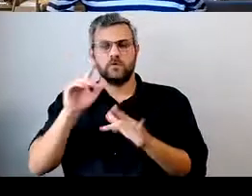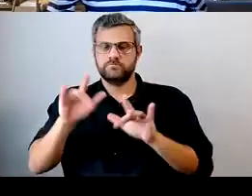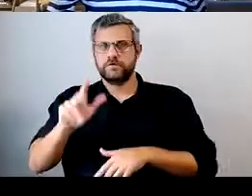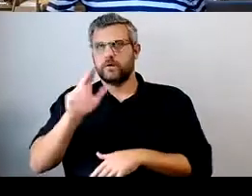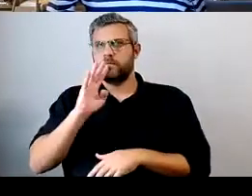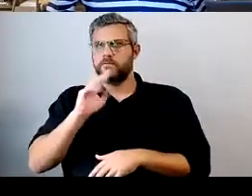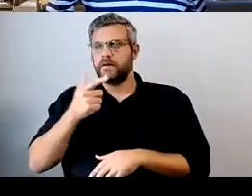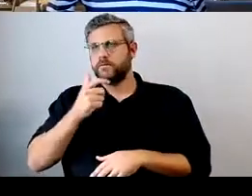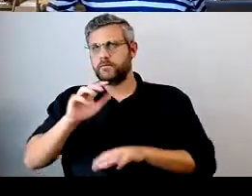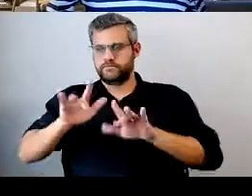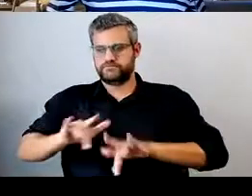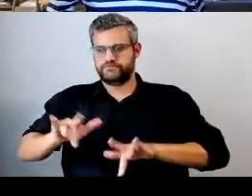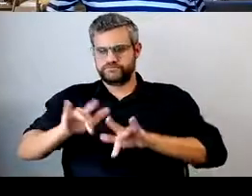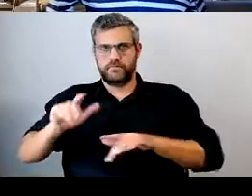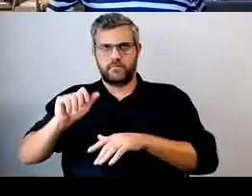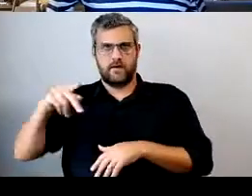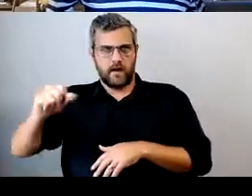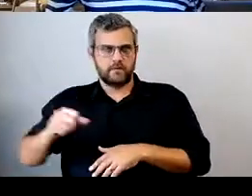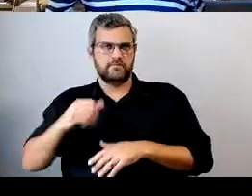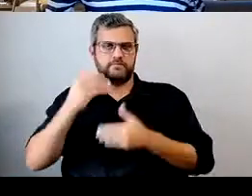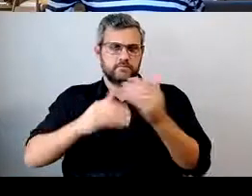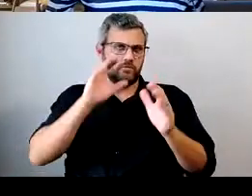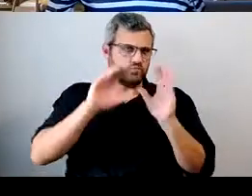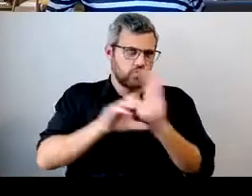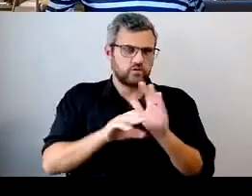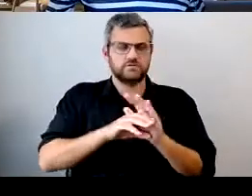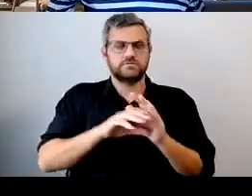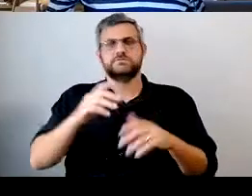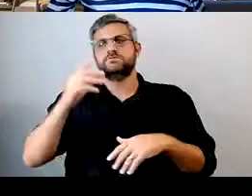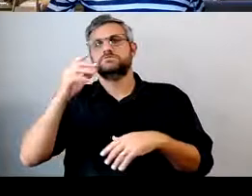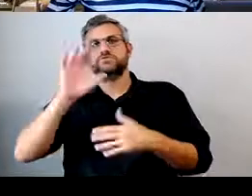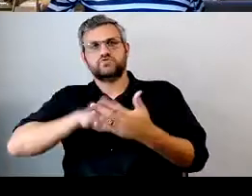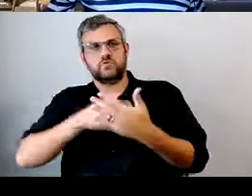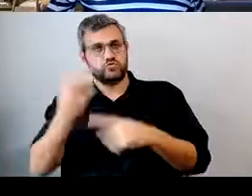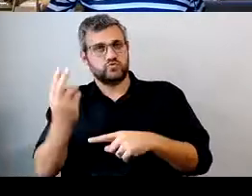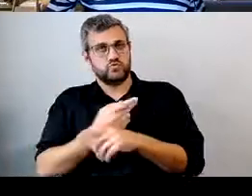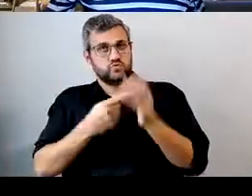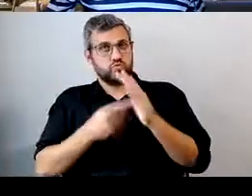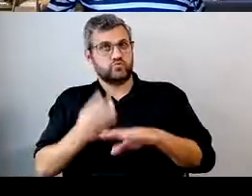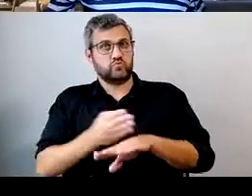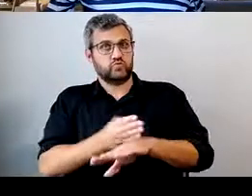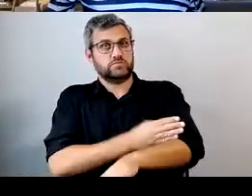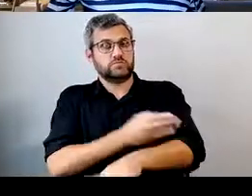and visual representations of progress, such as pictures or charts that people can use as a way to help them.